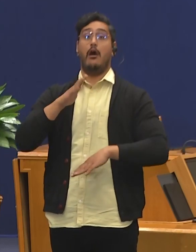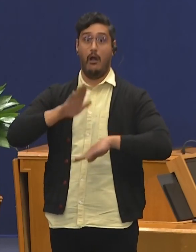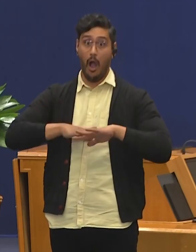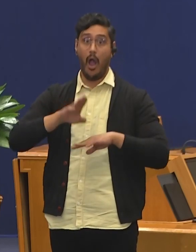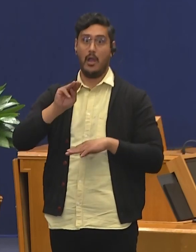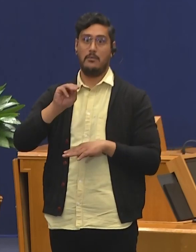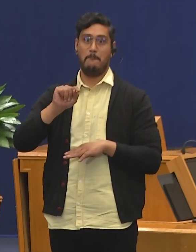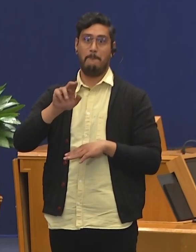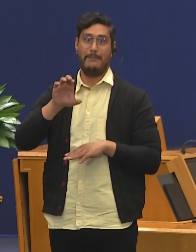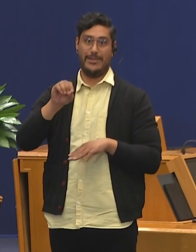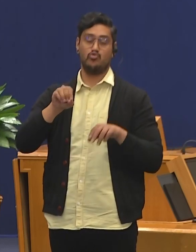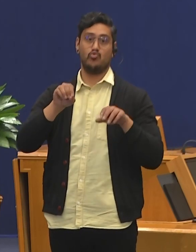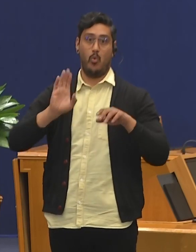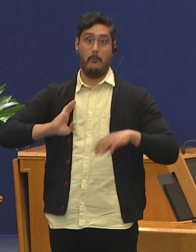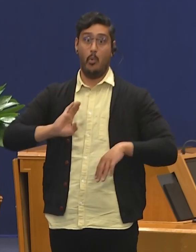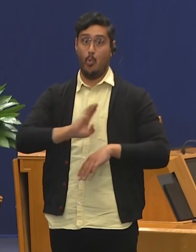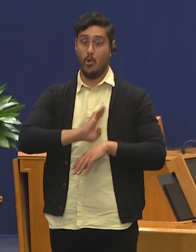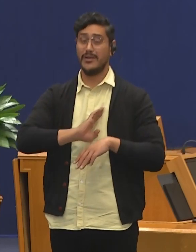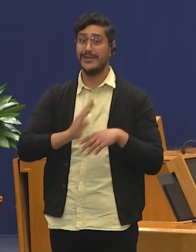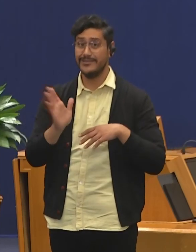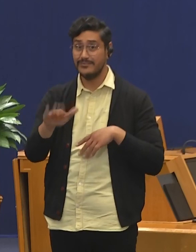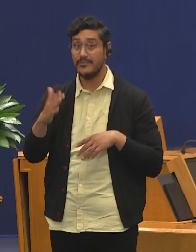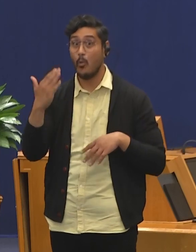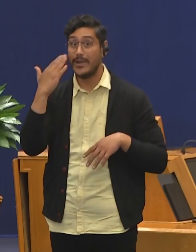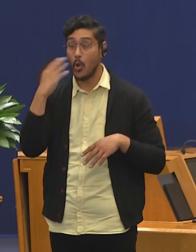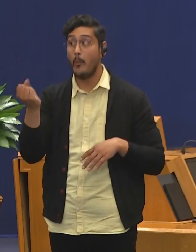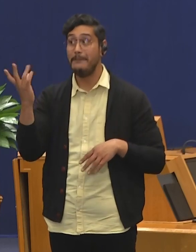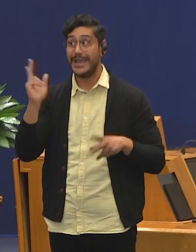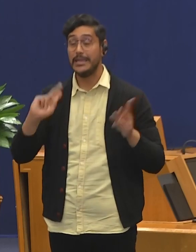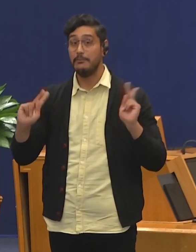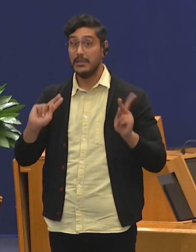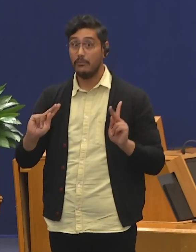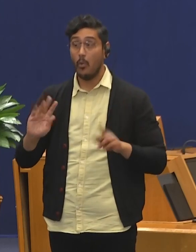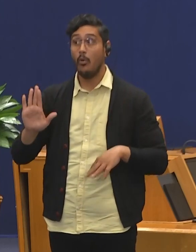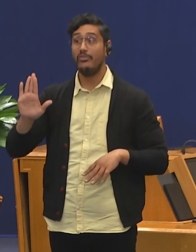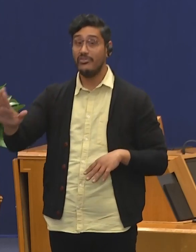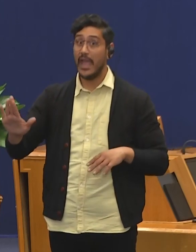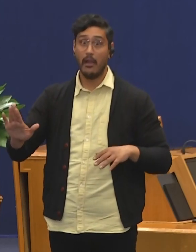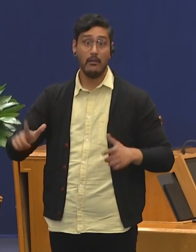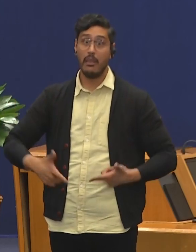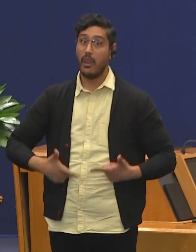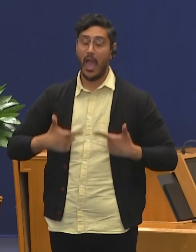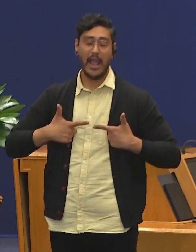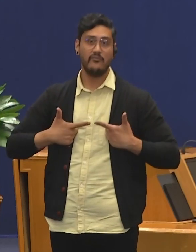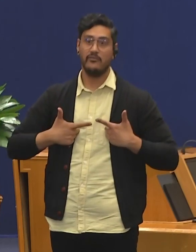WHO IS IT ON THE METRO BOARD BECAUSE WE NO THAT FOR MANY